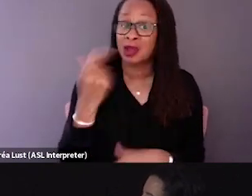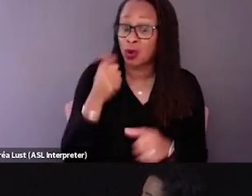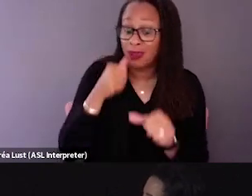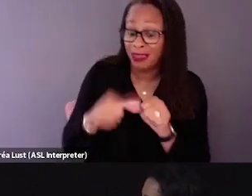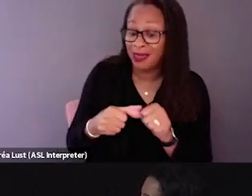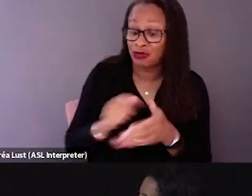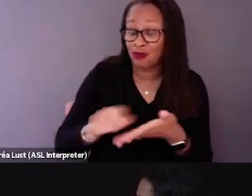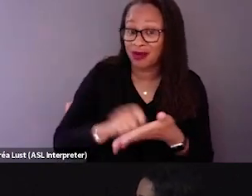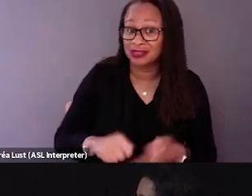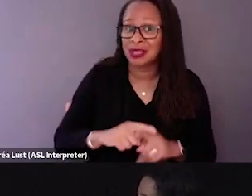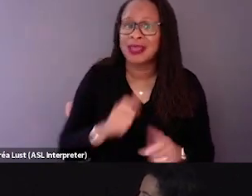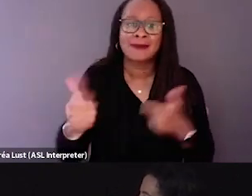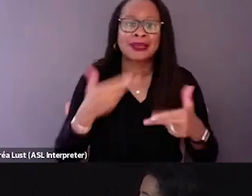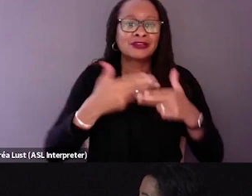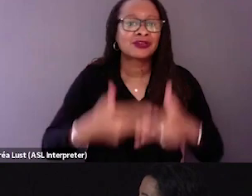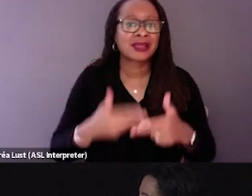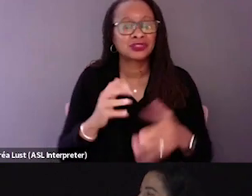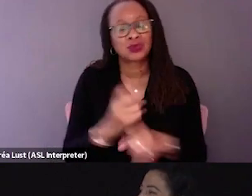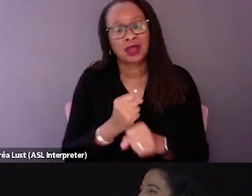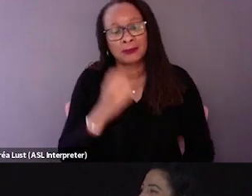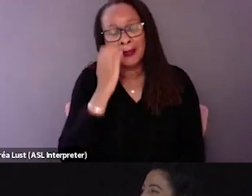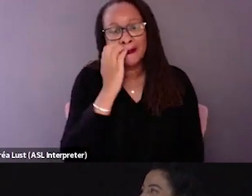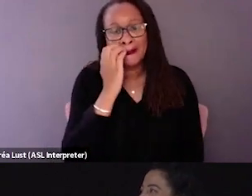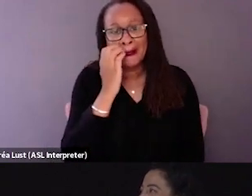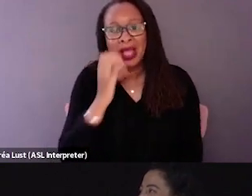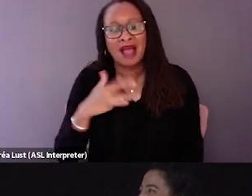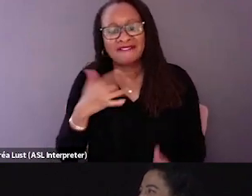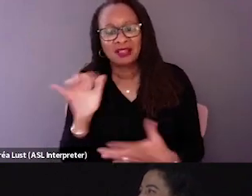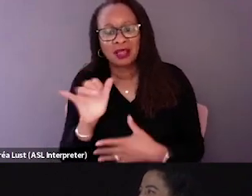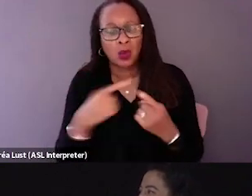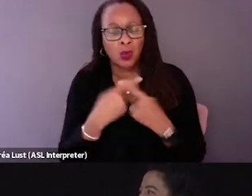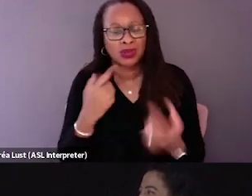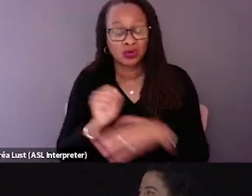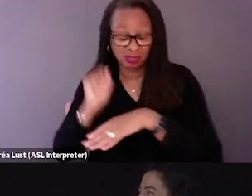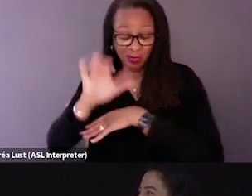but, you know, some of the bigger names that you got. 'Cause I sort of feel like when you throw out Judy Blume,